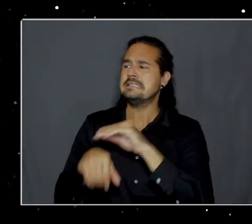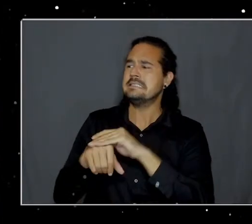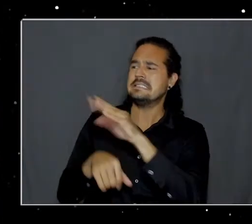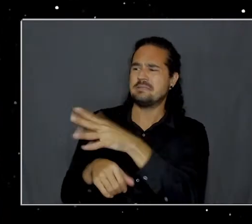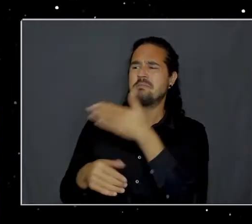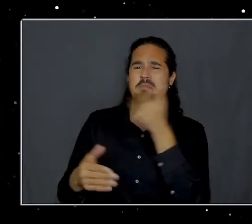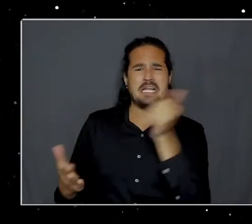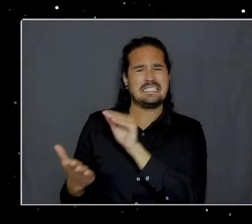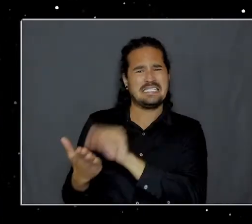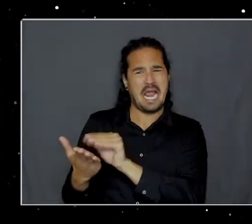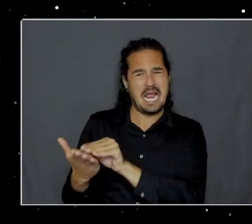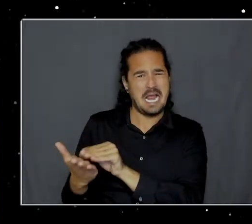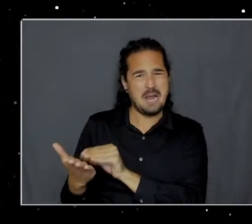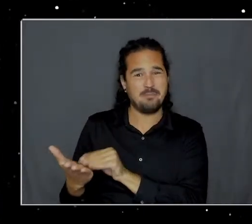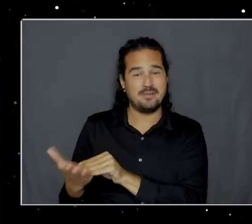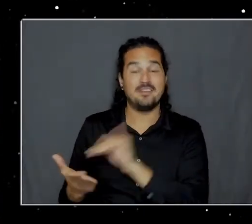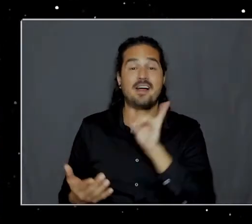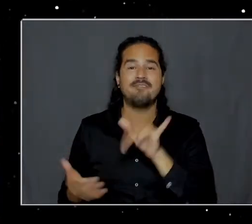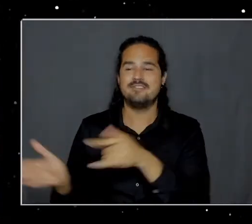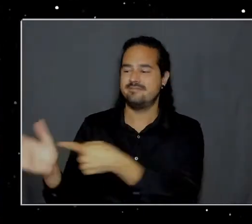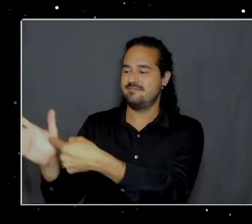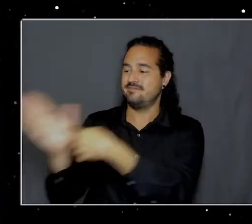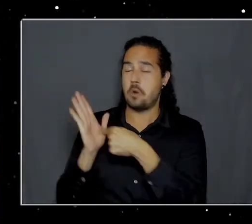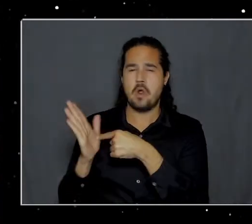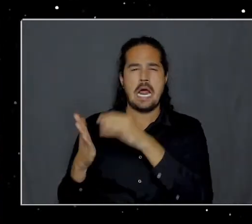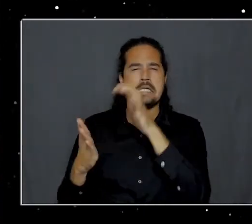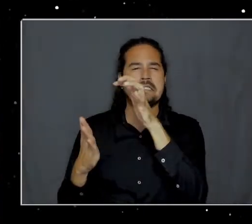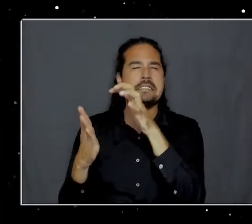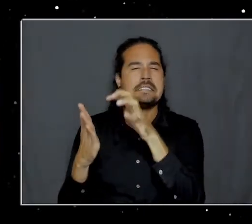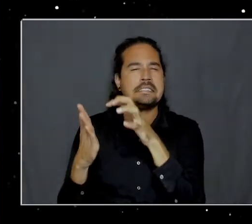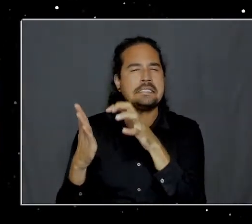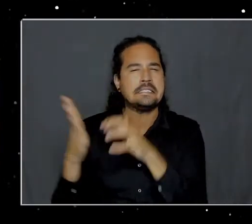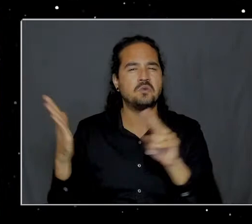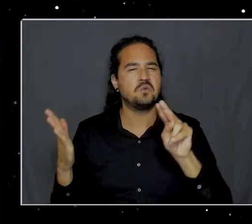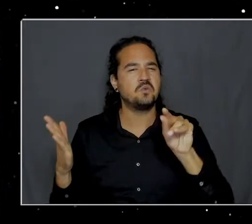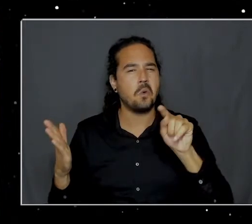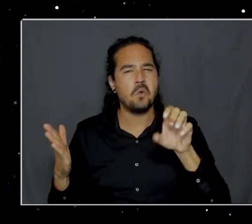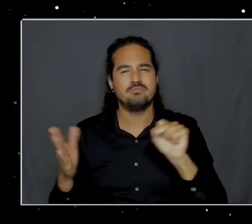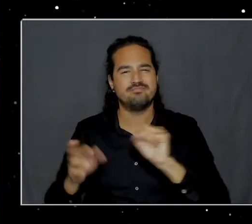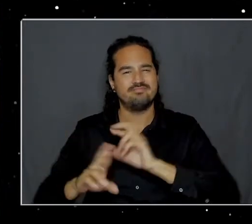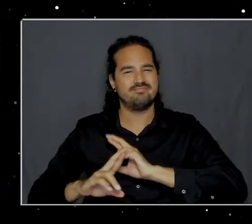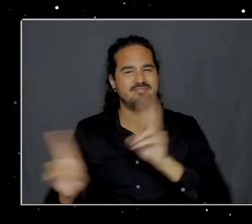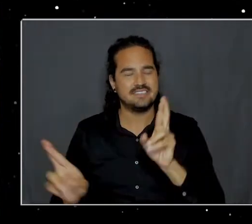AND SHE JUST TURNED THE PAGE AND SHOWED ME HER FOUR PAGES OF NOTES. ZARA STEVENS: AT 17 YEARS OLD, IVY IS